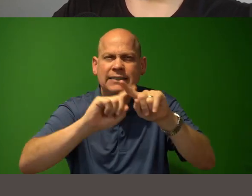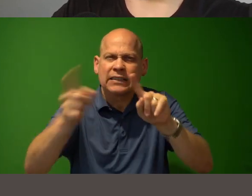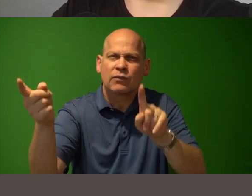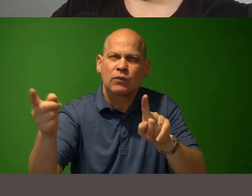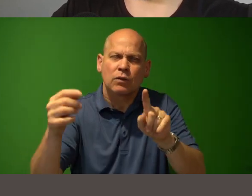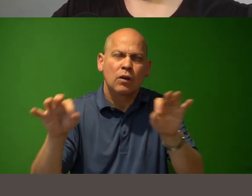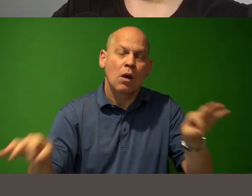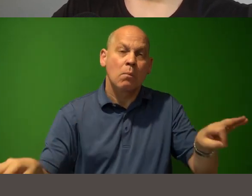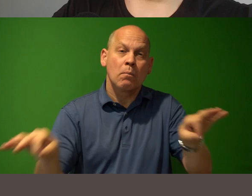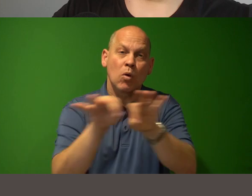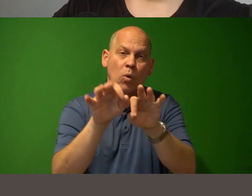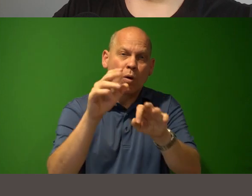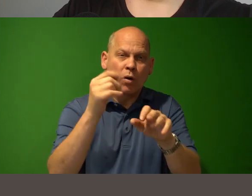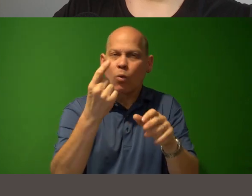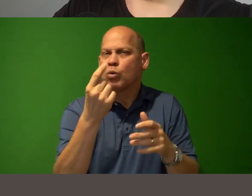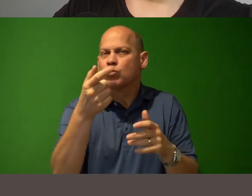importances of what you're trying to read.